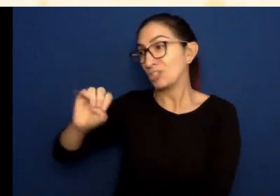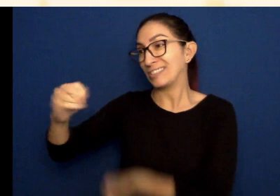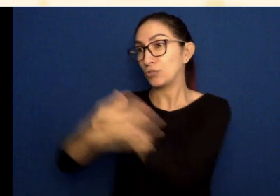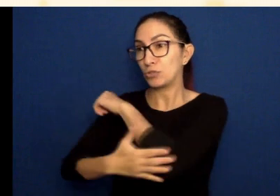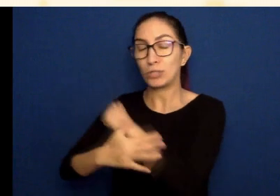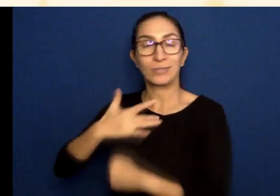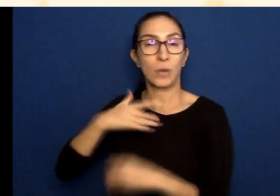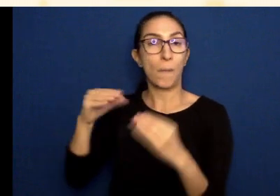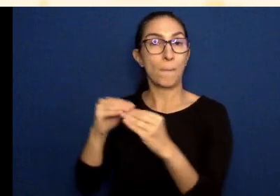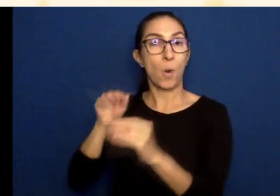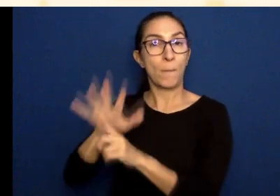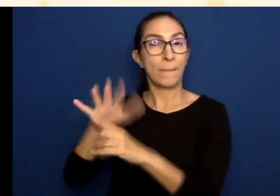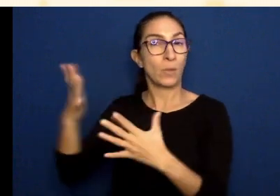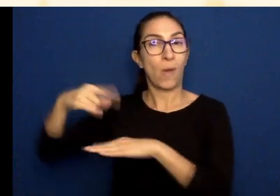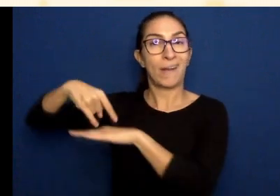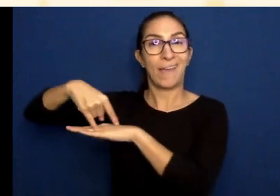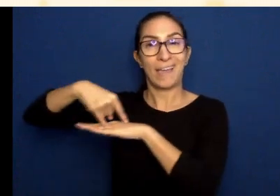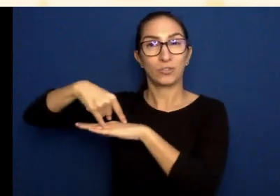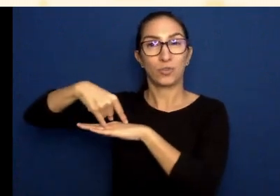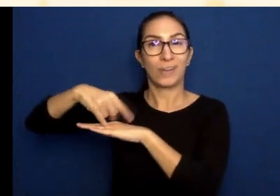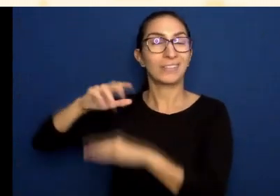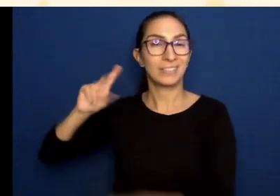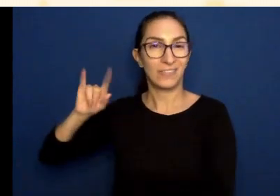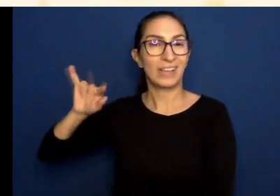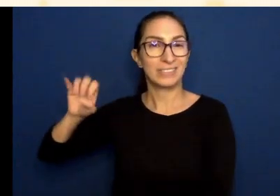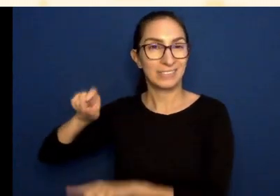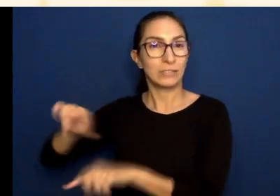and other western countries, iOS devices tend to be the most popular.